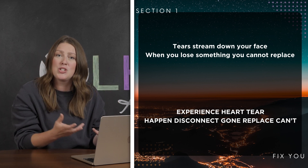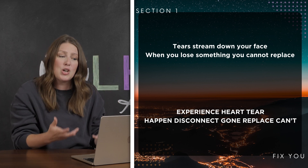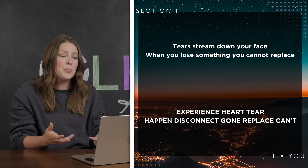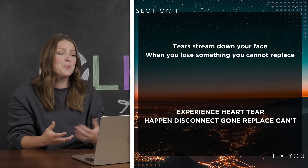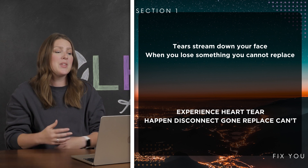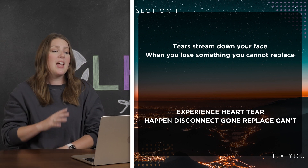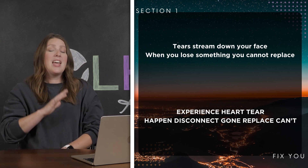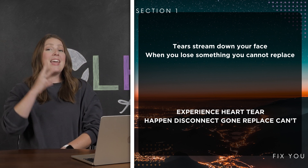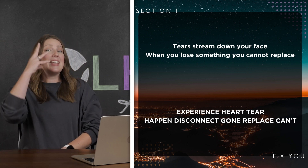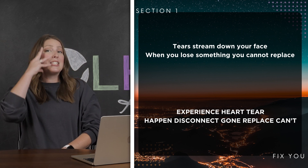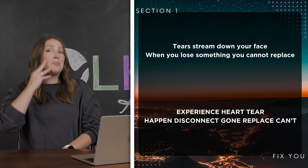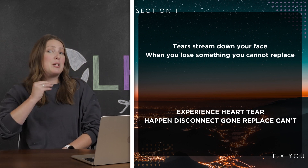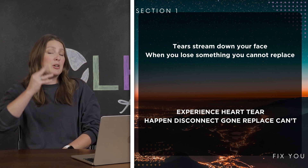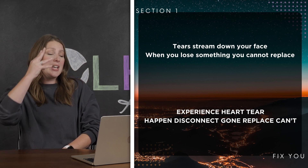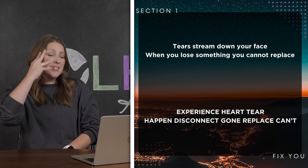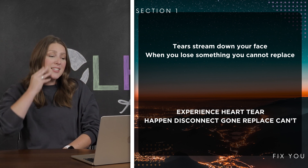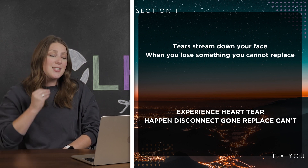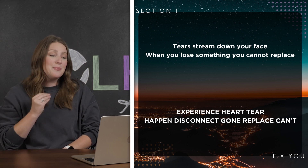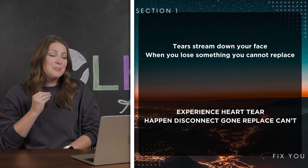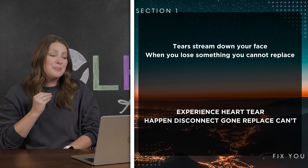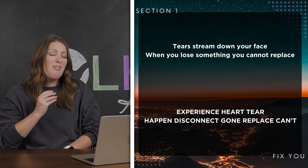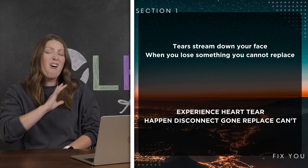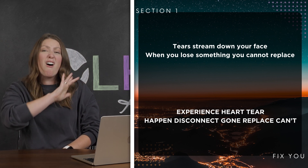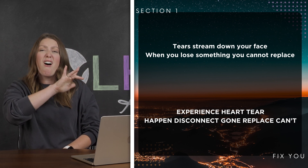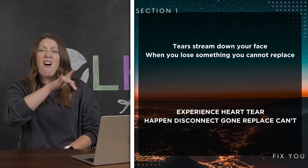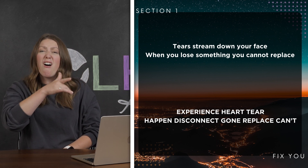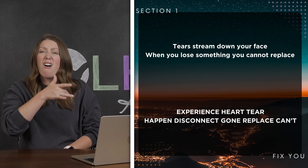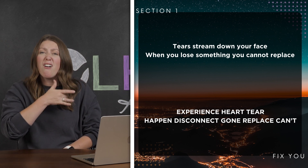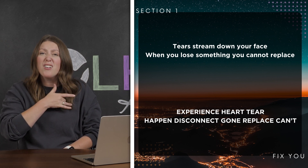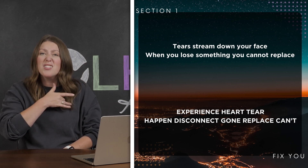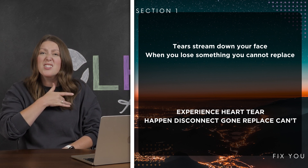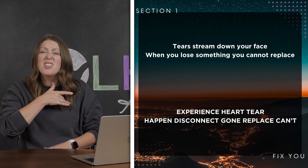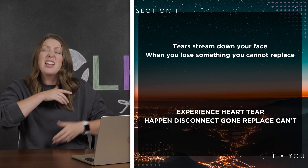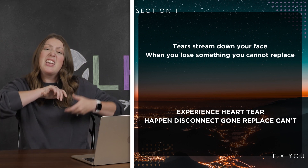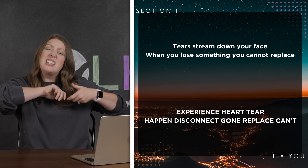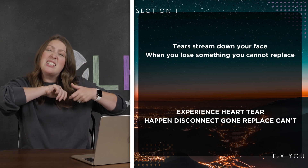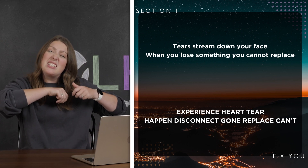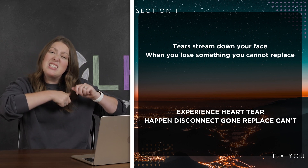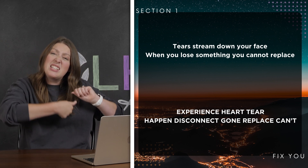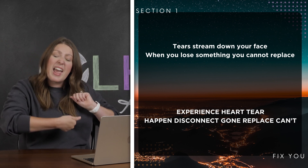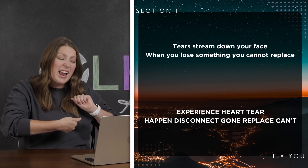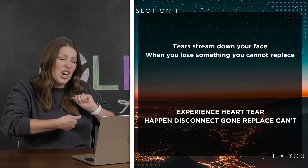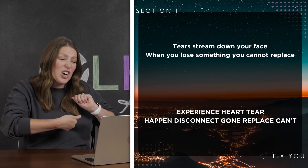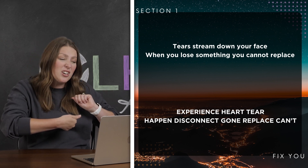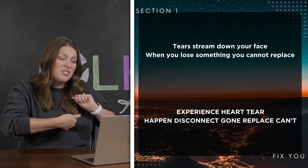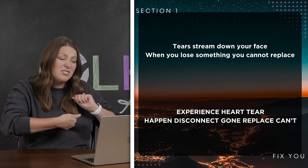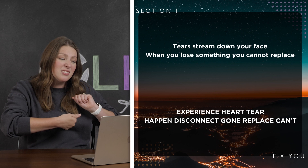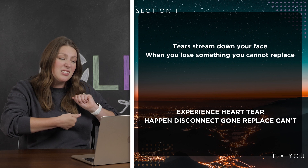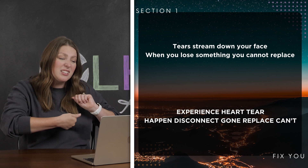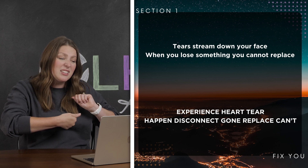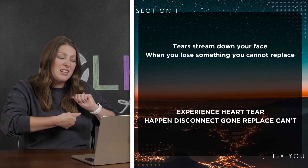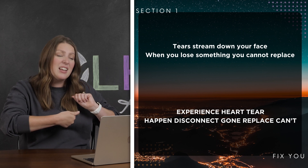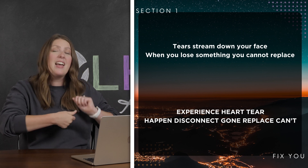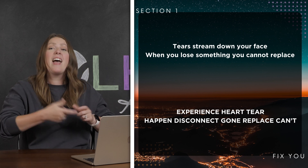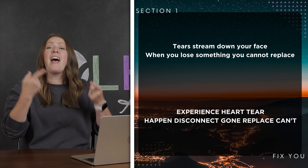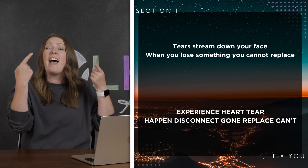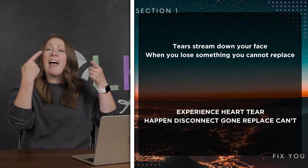So, EXPERIENCE HEART TEAR.